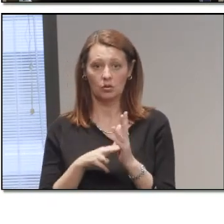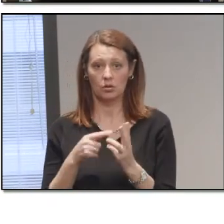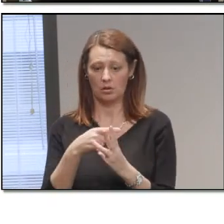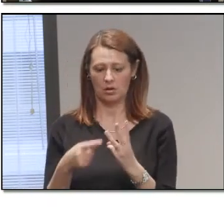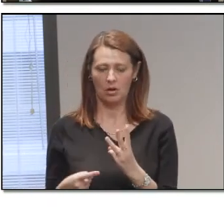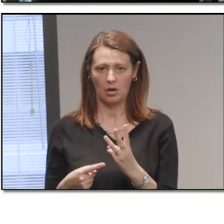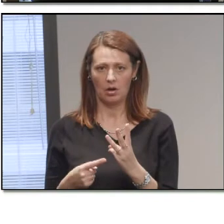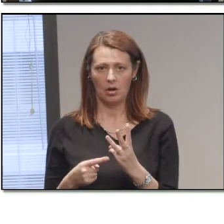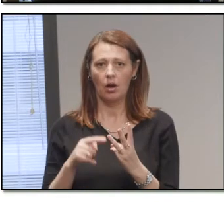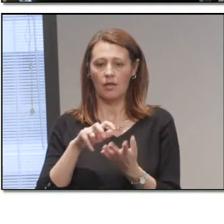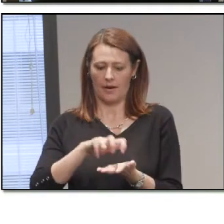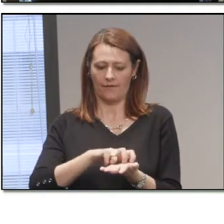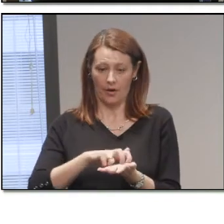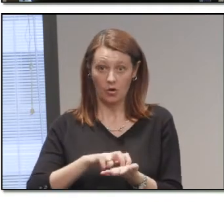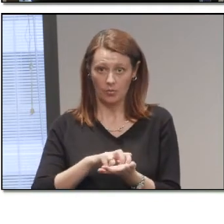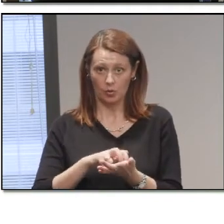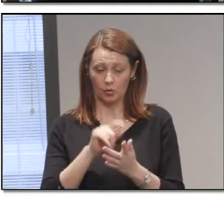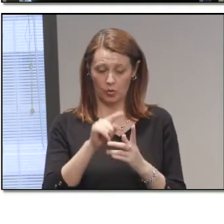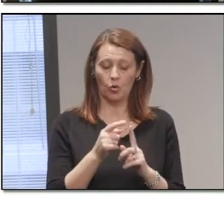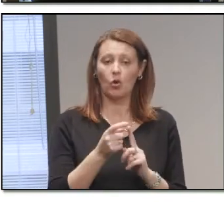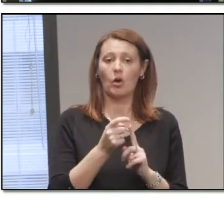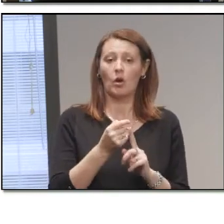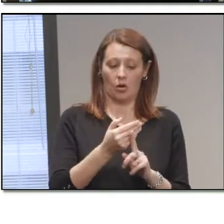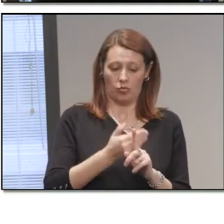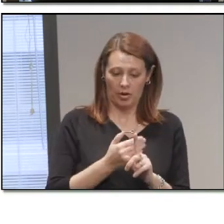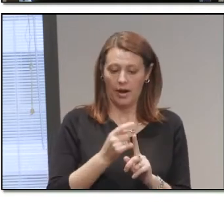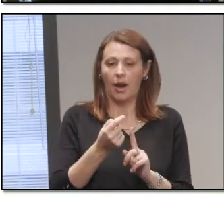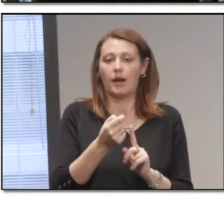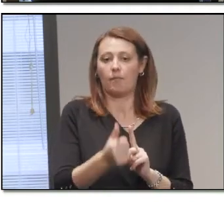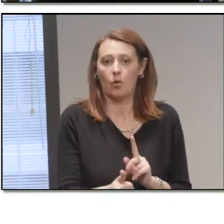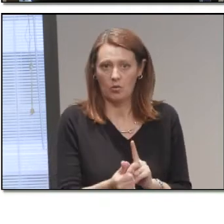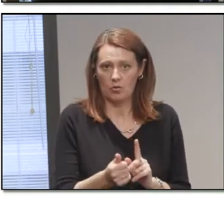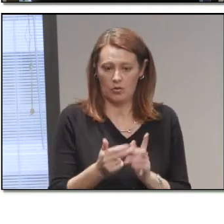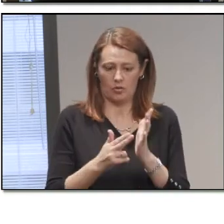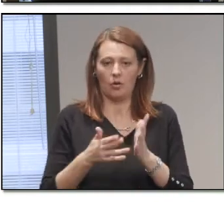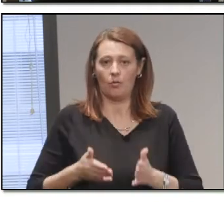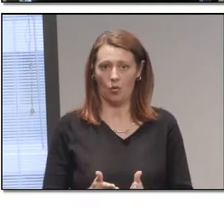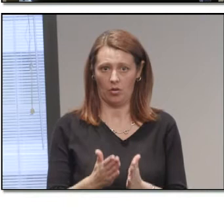are vulnerable to both prenatal and postnatal environmental exposures from a structural point of